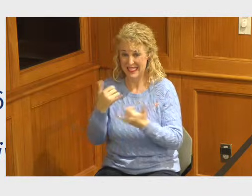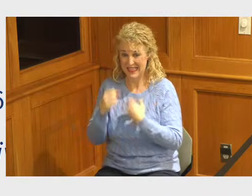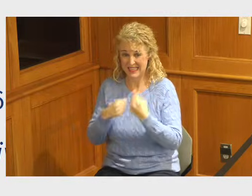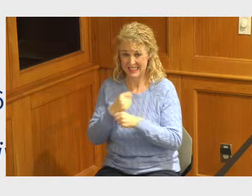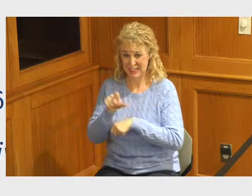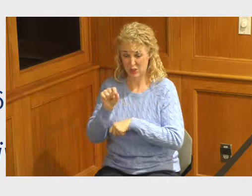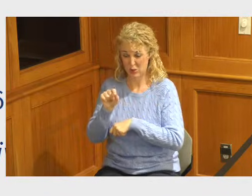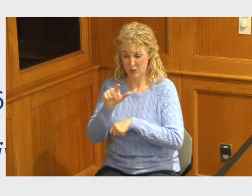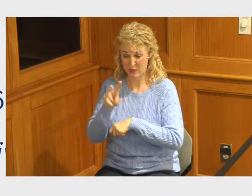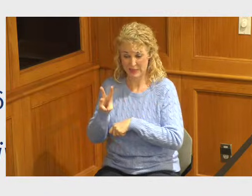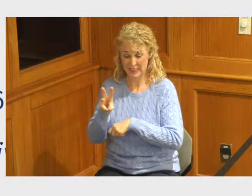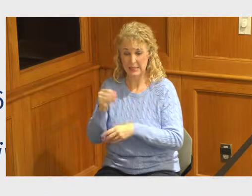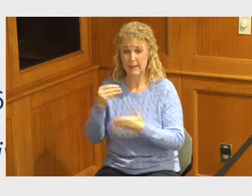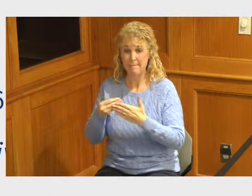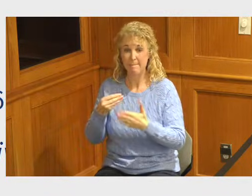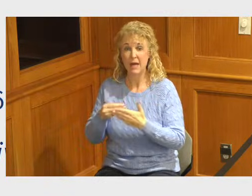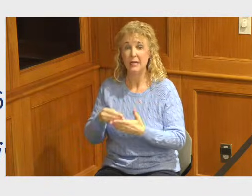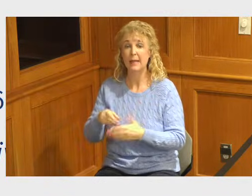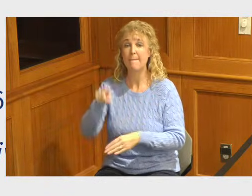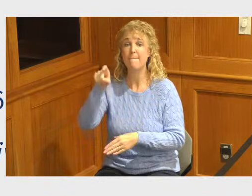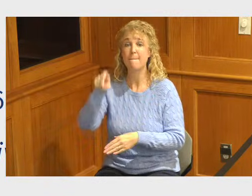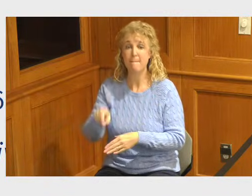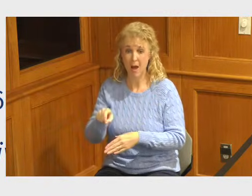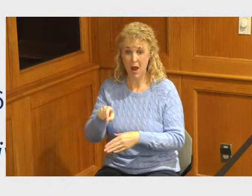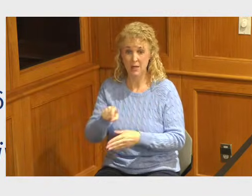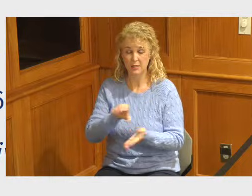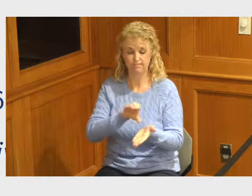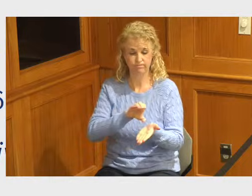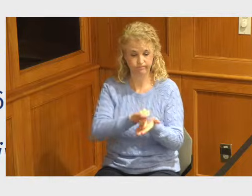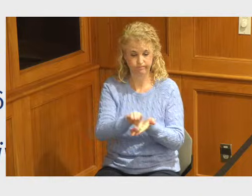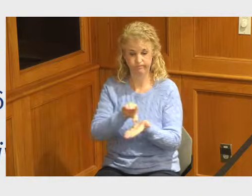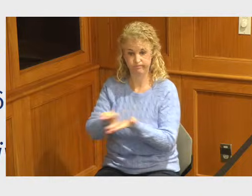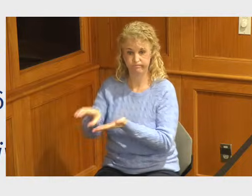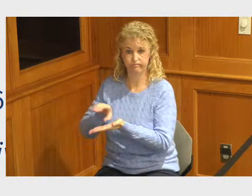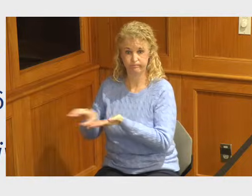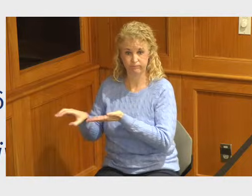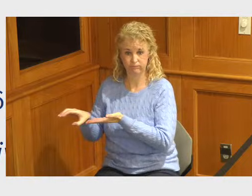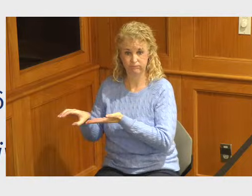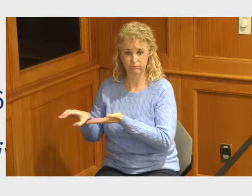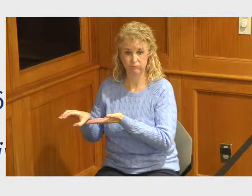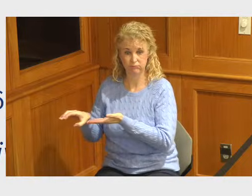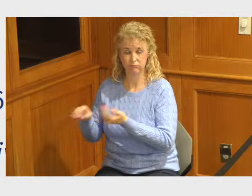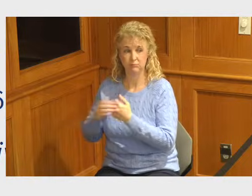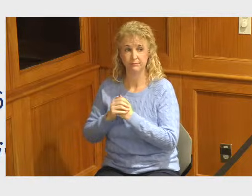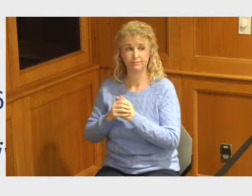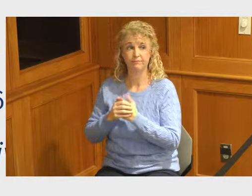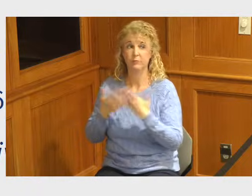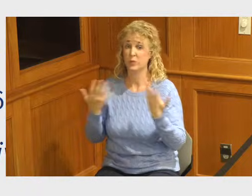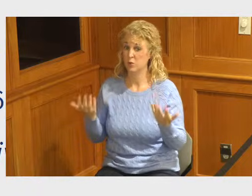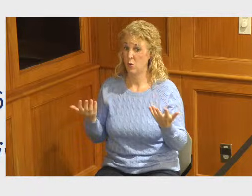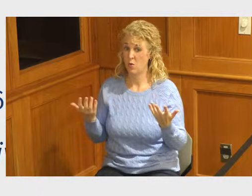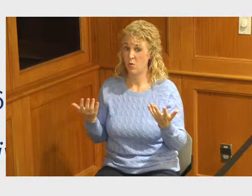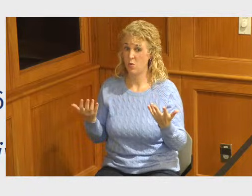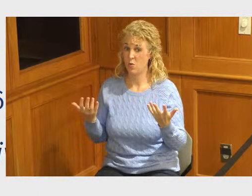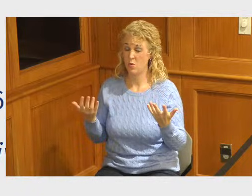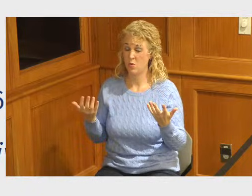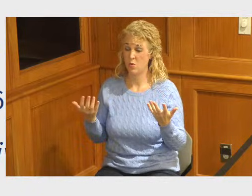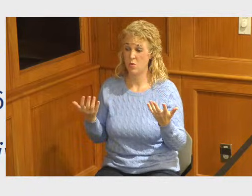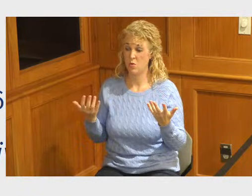the rules are the money has to be deployed into projects. Um, and that is so we the scenario we